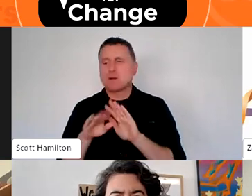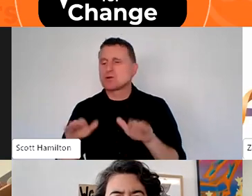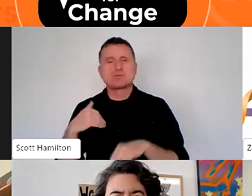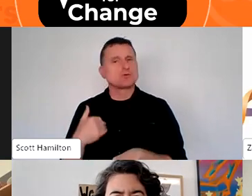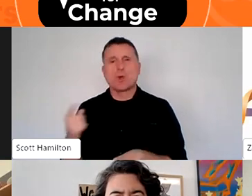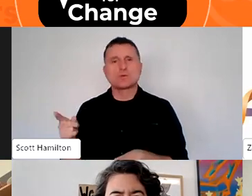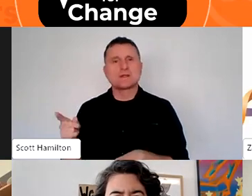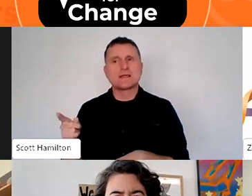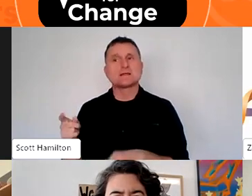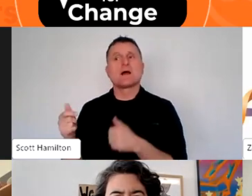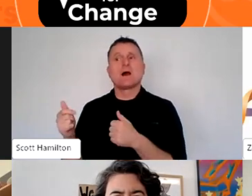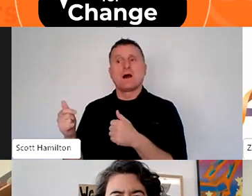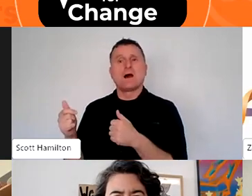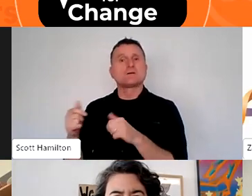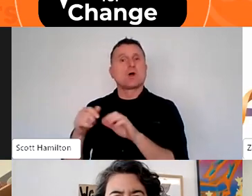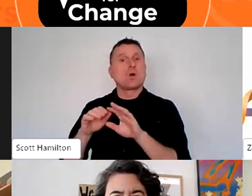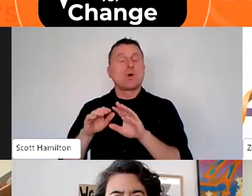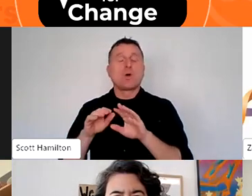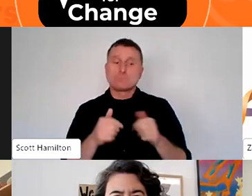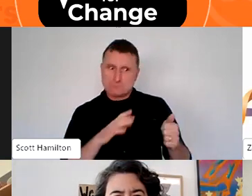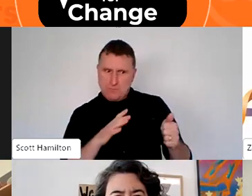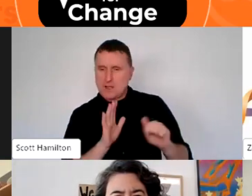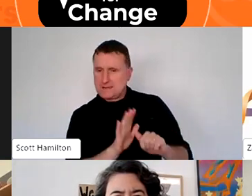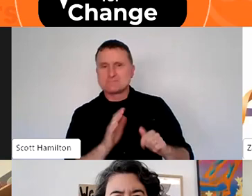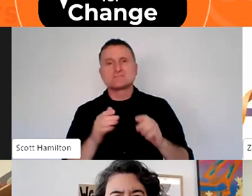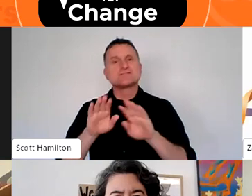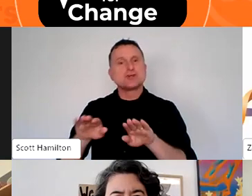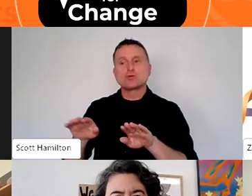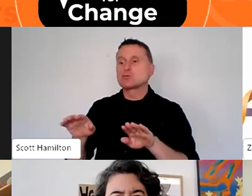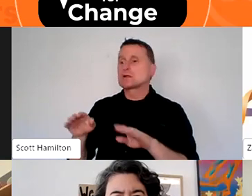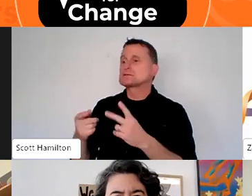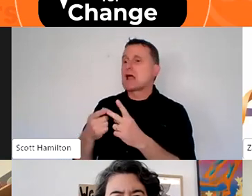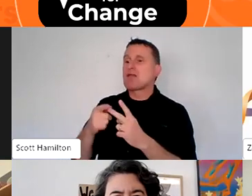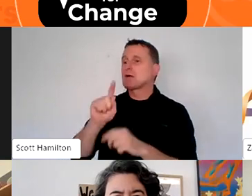other children in that hub. Our hubs are not barns, they have got